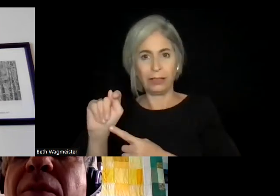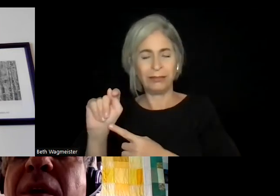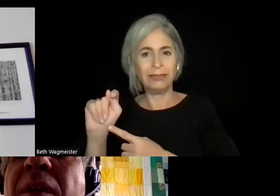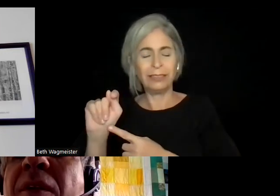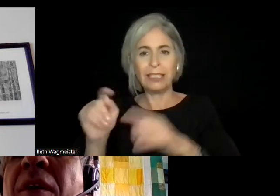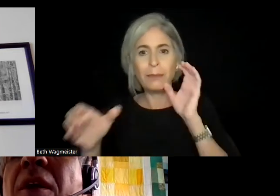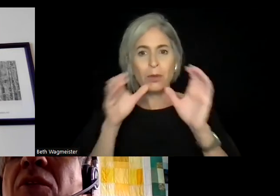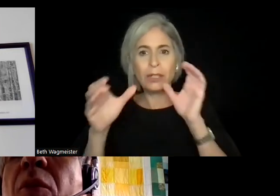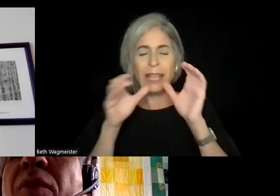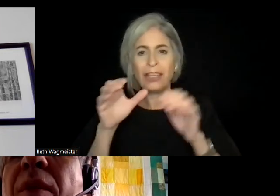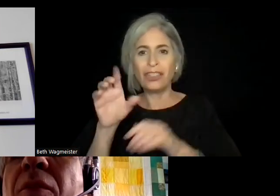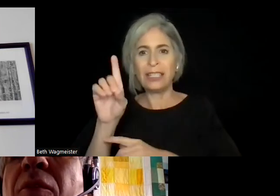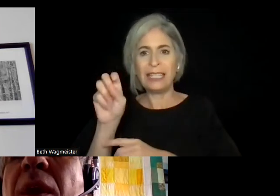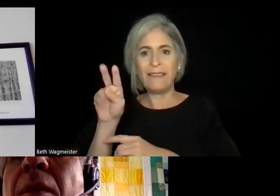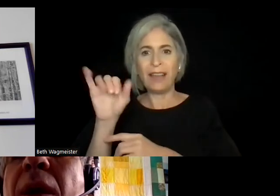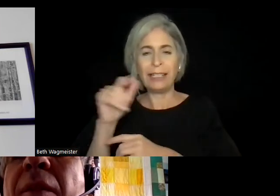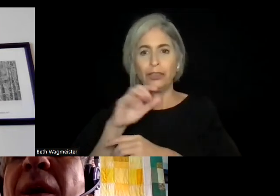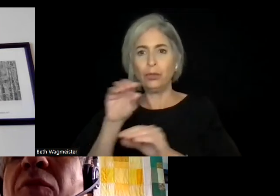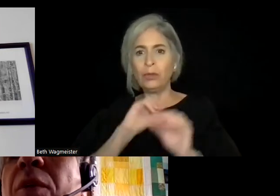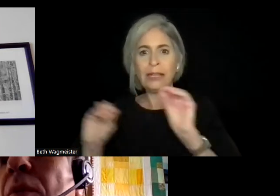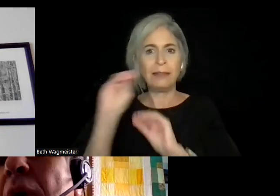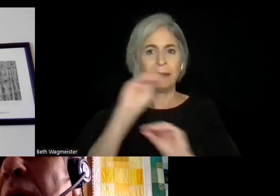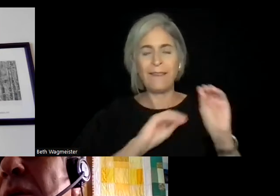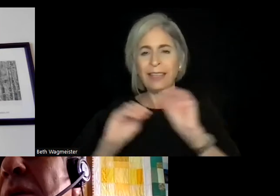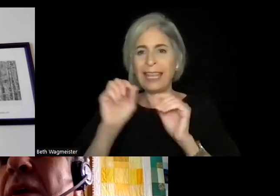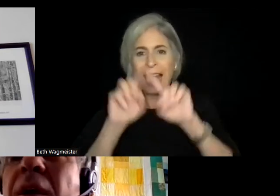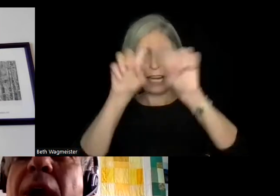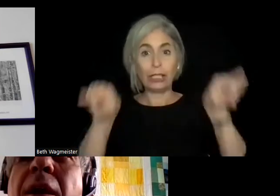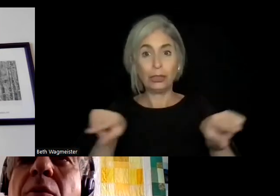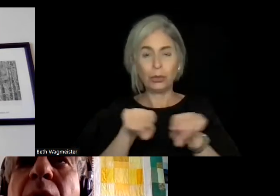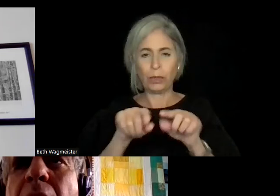pointing device or using keyboards and alternative